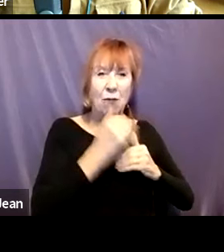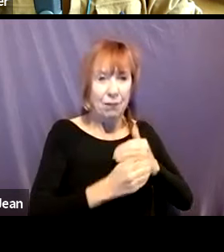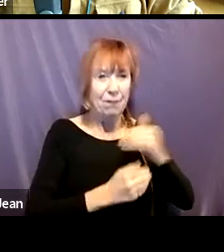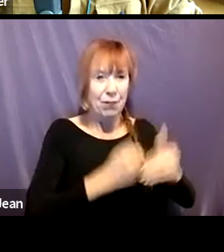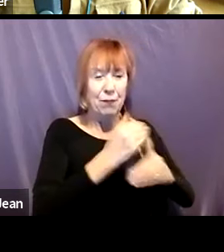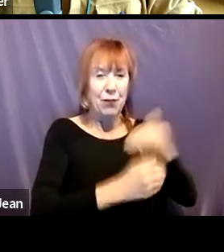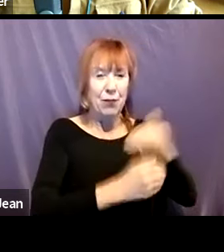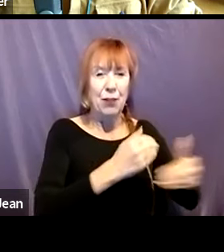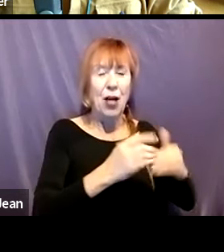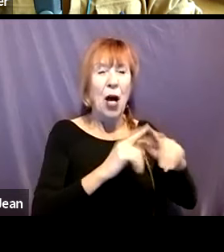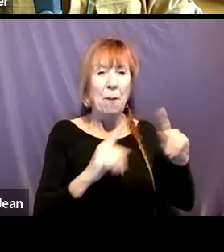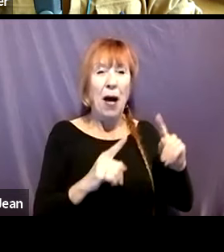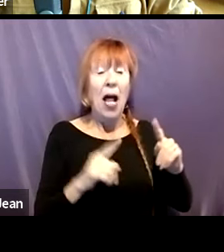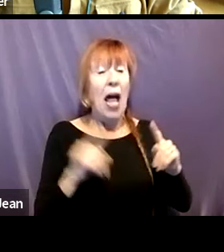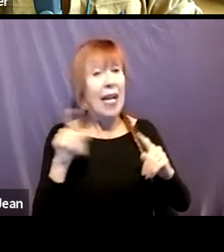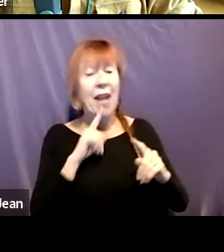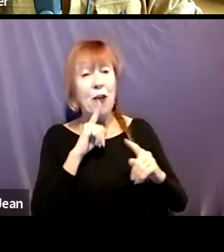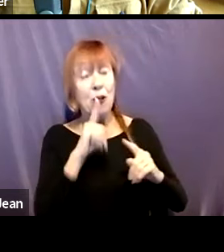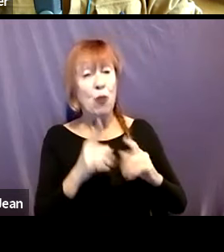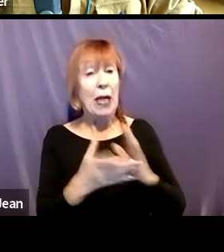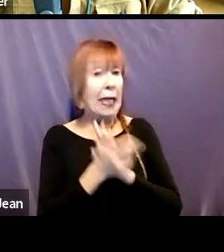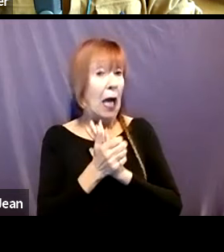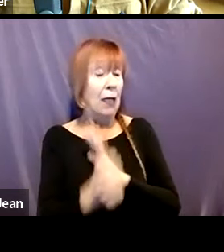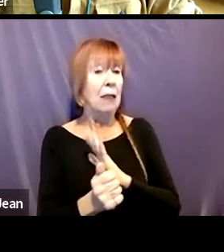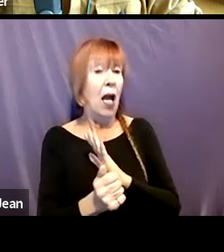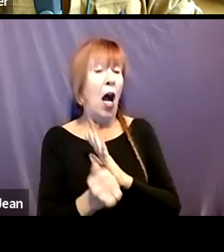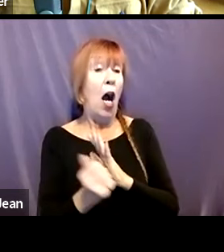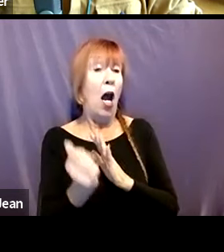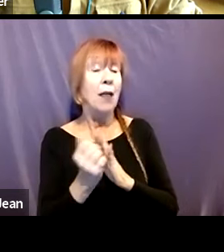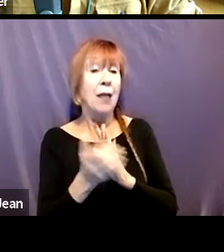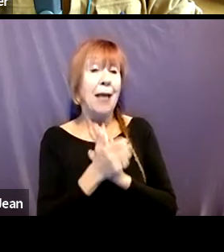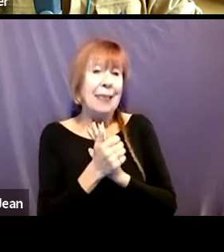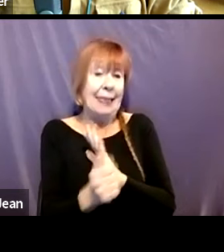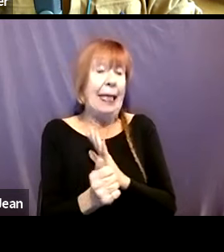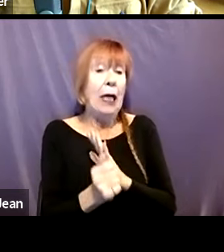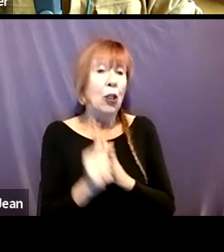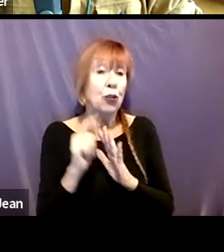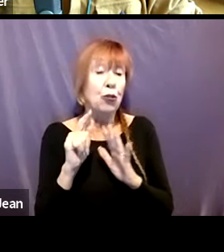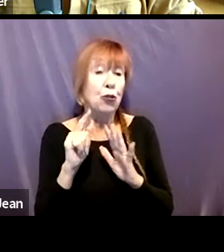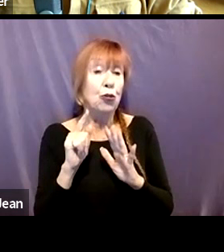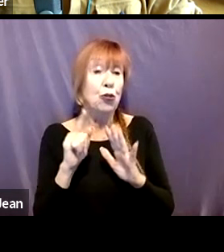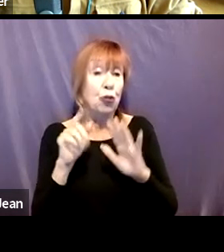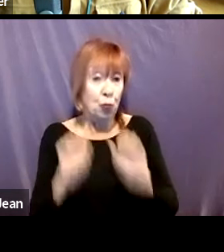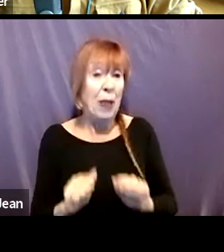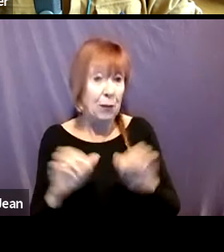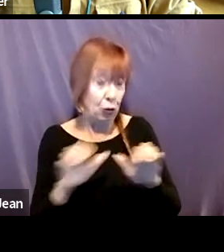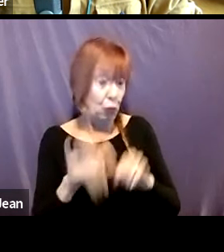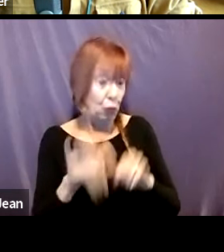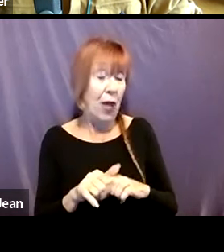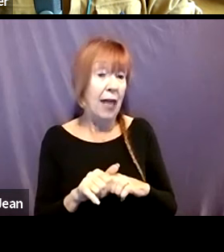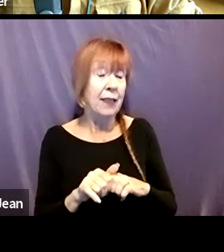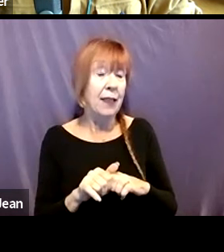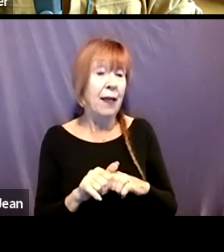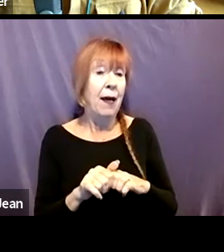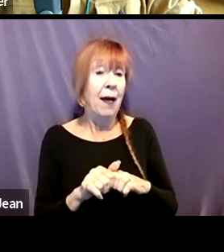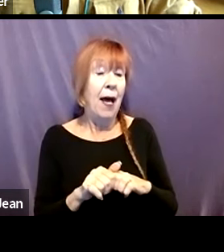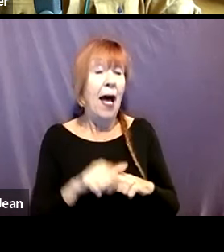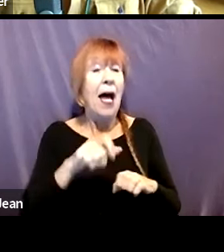I think there is a craft to it, and you get use to it, and you get to know the people that you're pitching to, and so it does get easier every time.